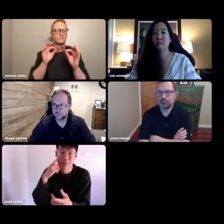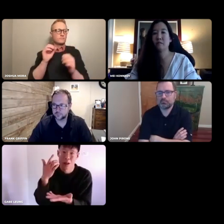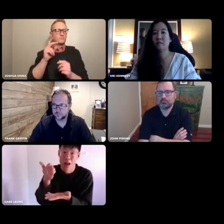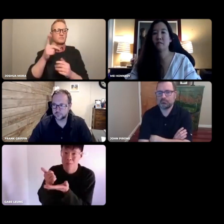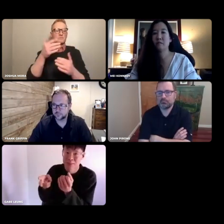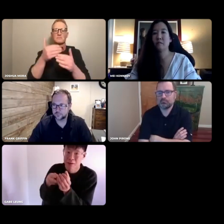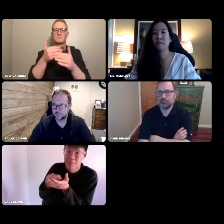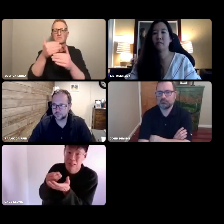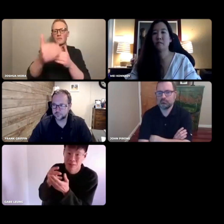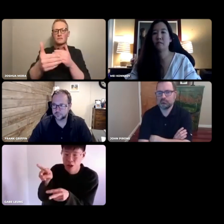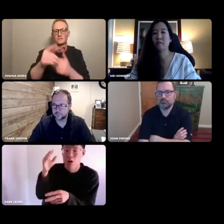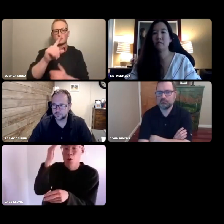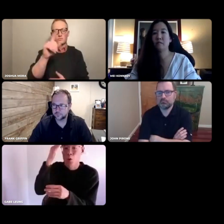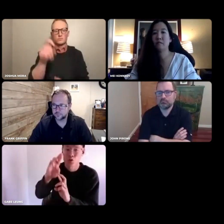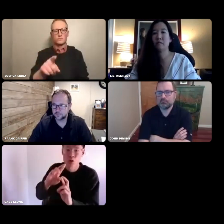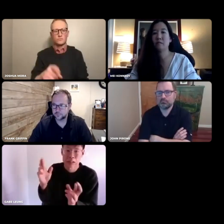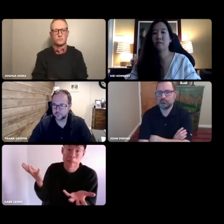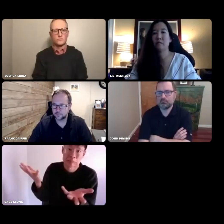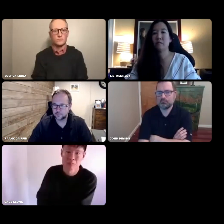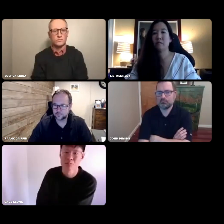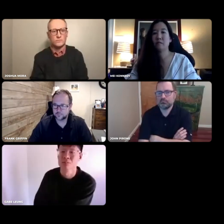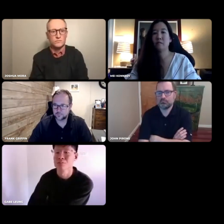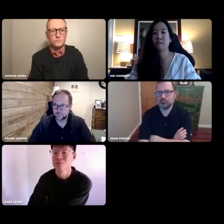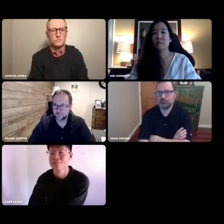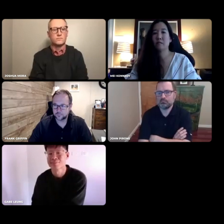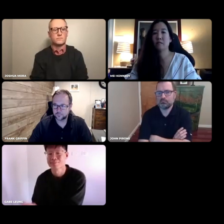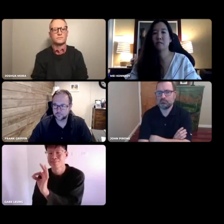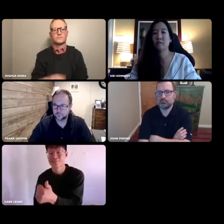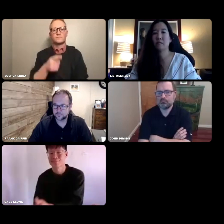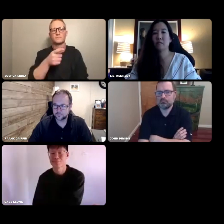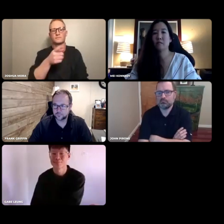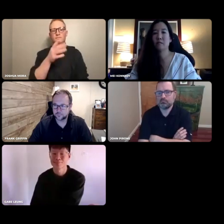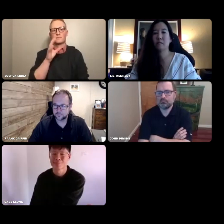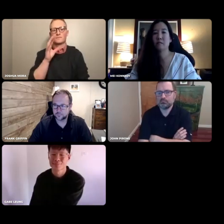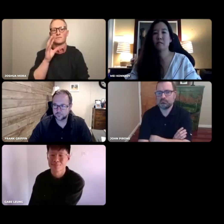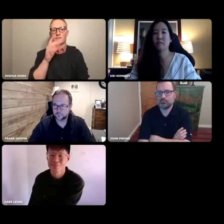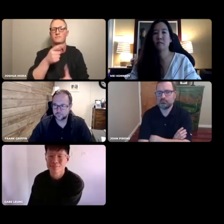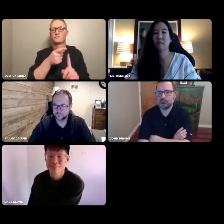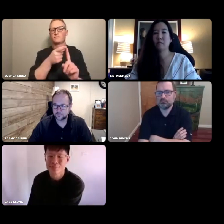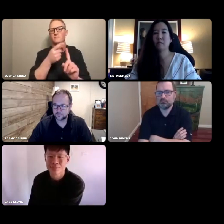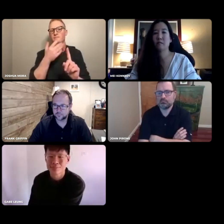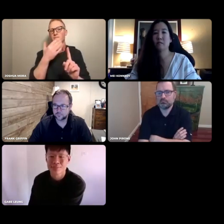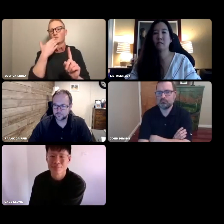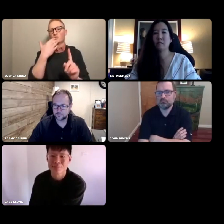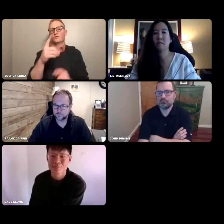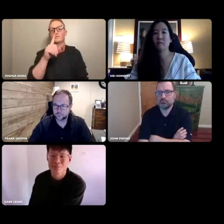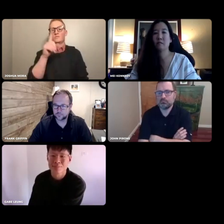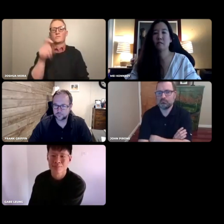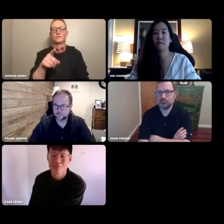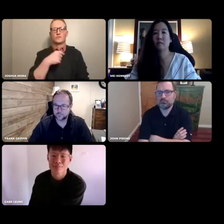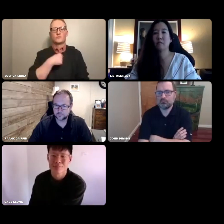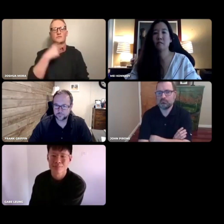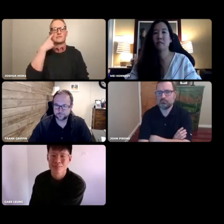that online. And it would help save folks money because it could live online forever.